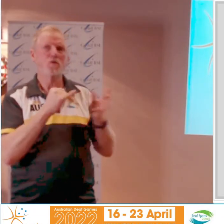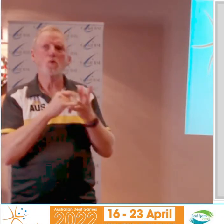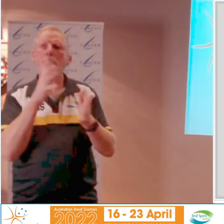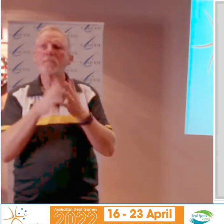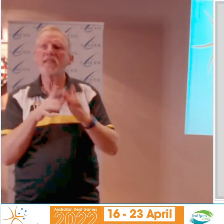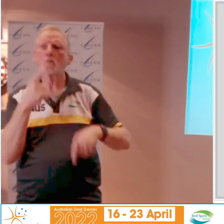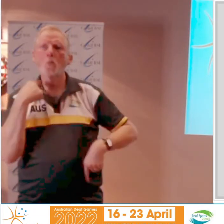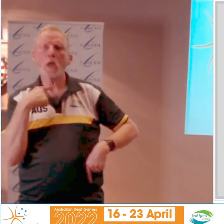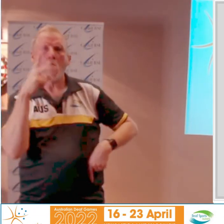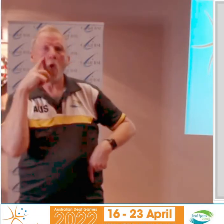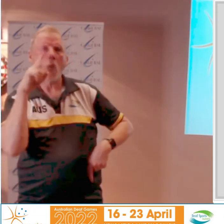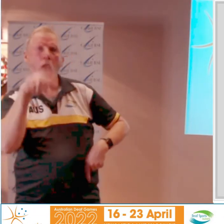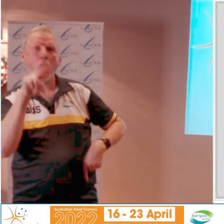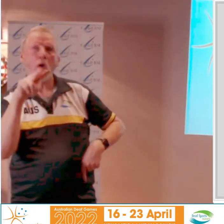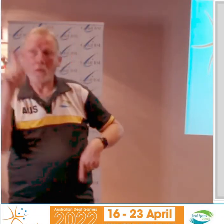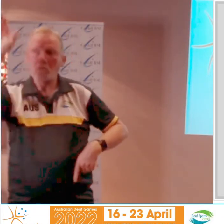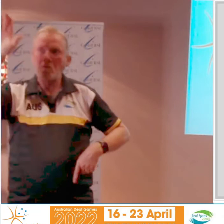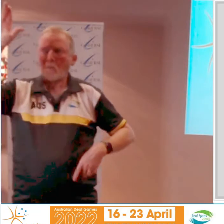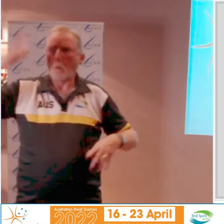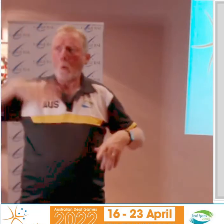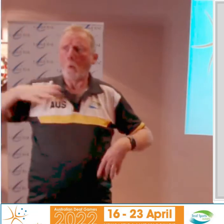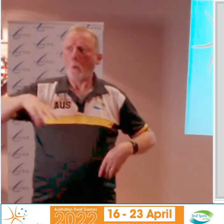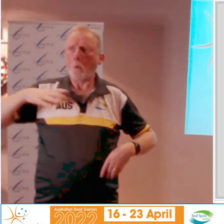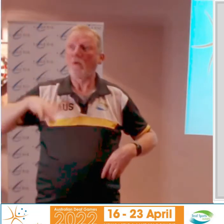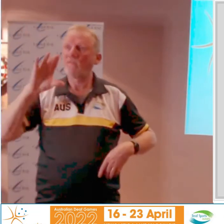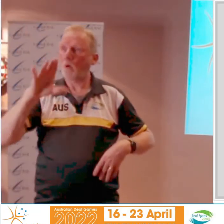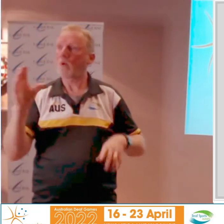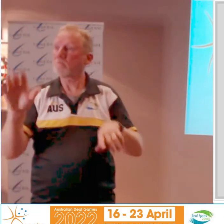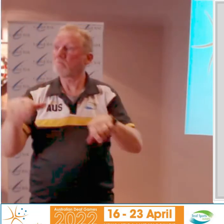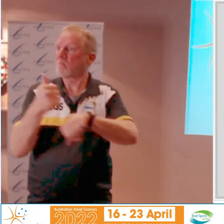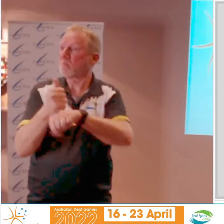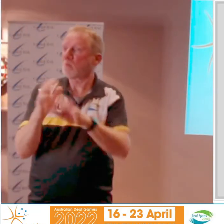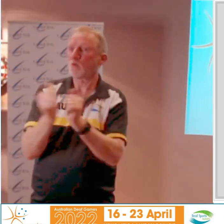first time we've had them in the games this is a trial run to see how much interest there is